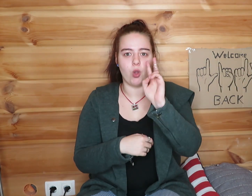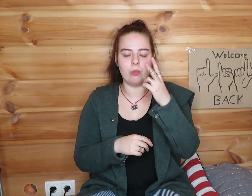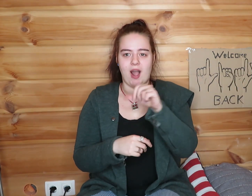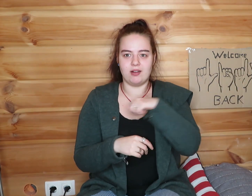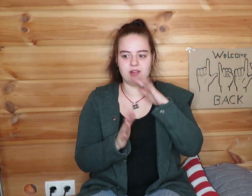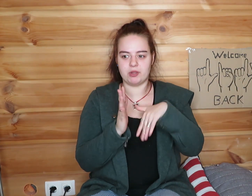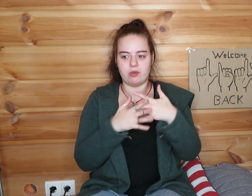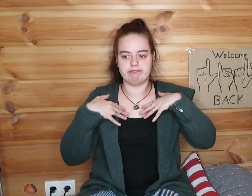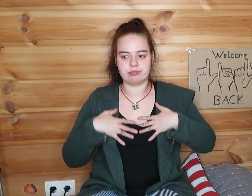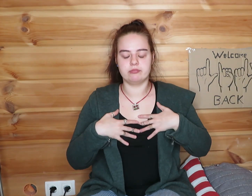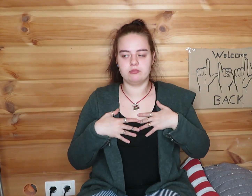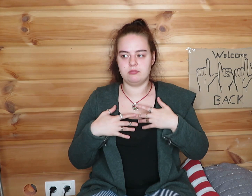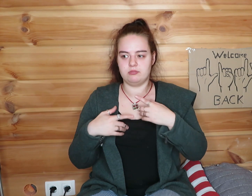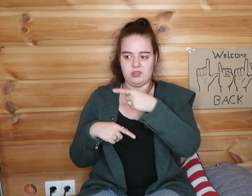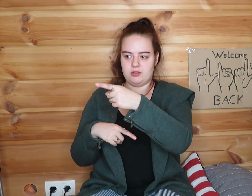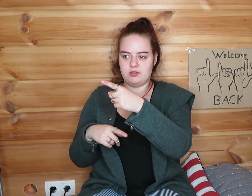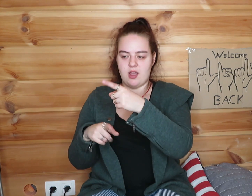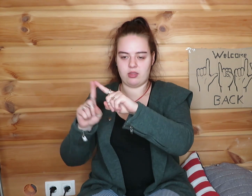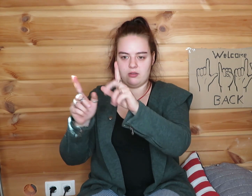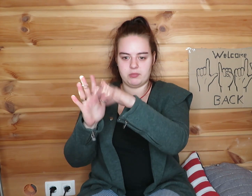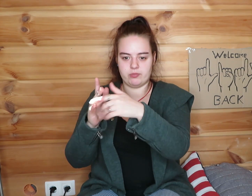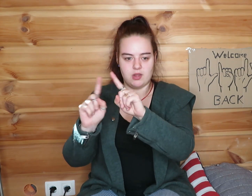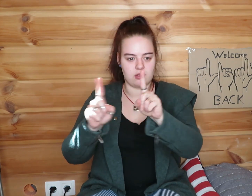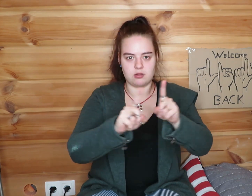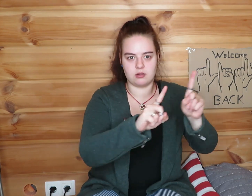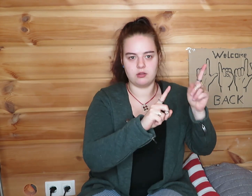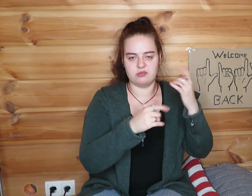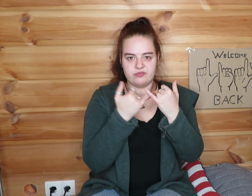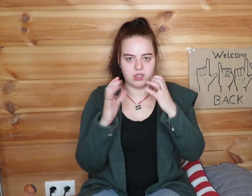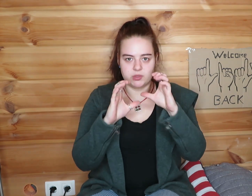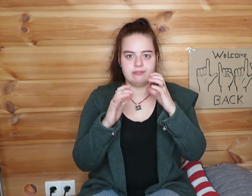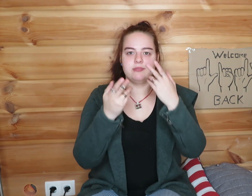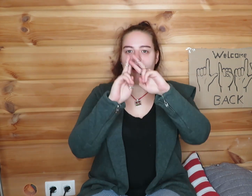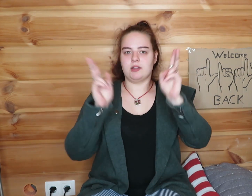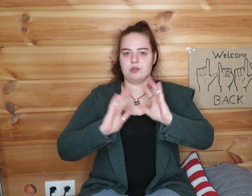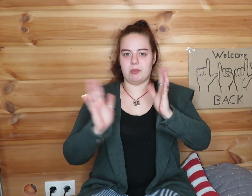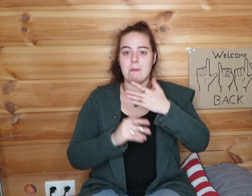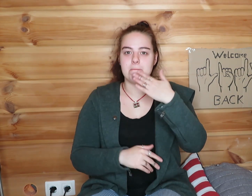Everyone has different sign languages as first langugaes, thats why you chat in international signs.